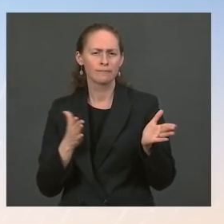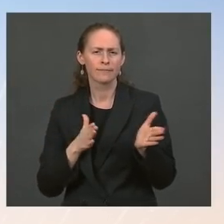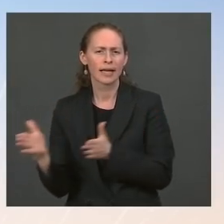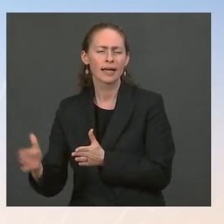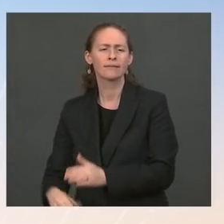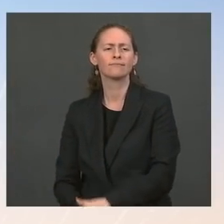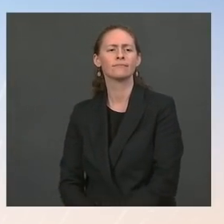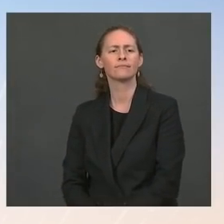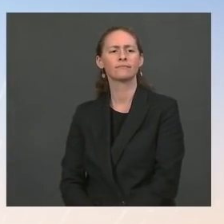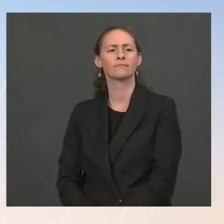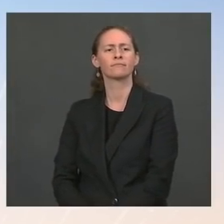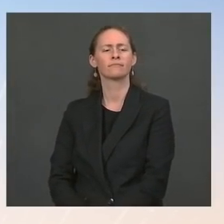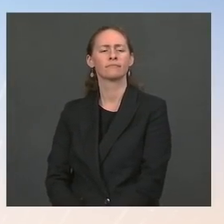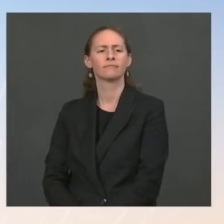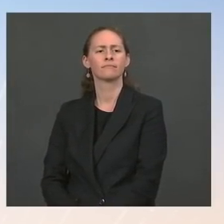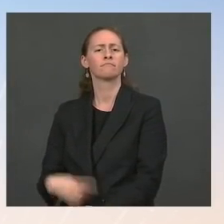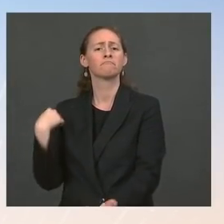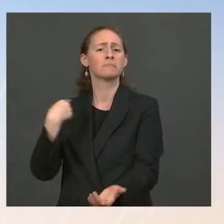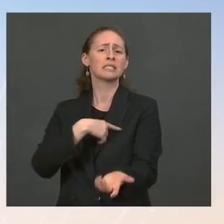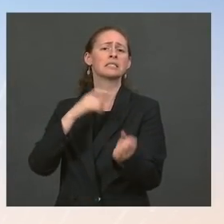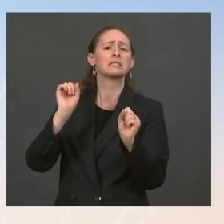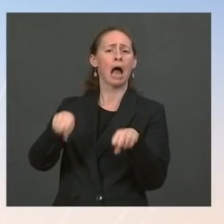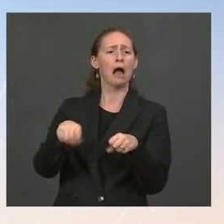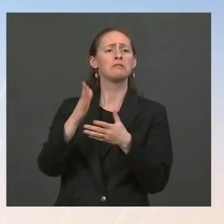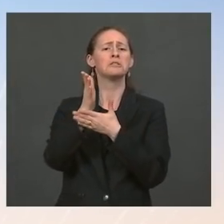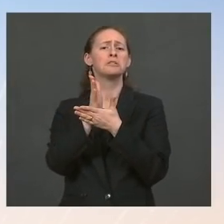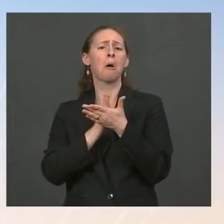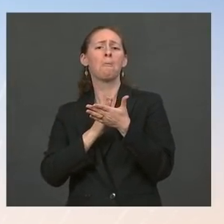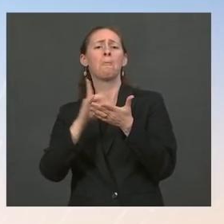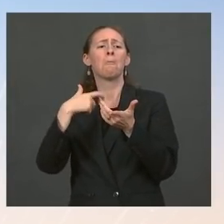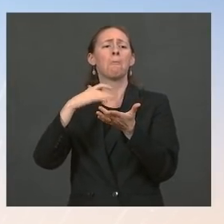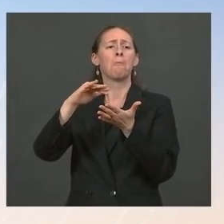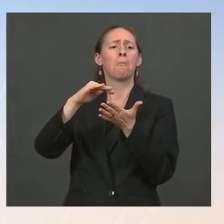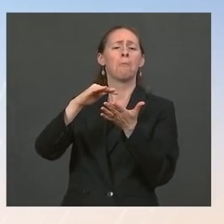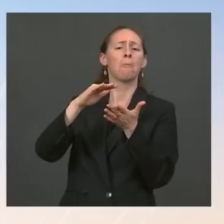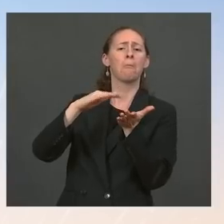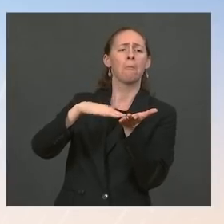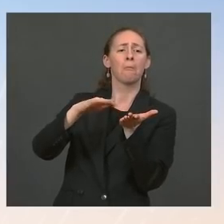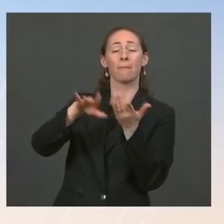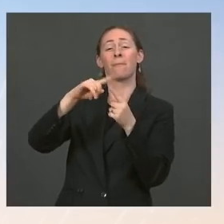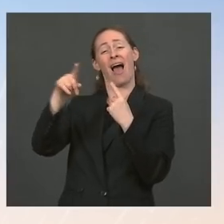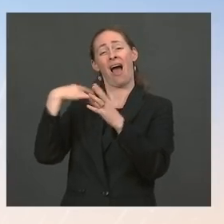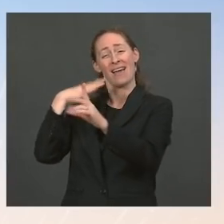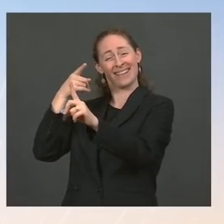But let's be clear what this is about: It's about big banks deciding to protect wealthiest Americans